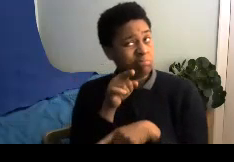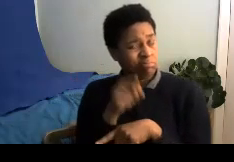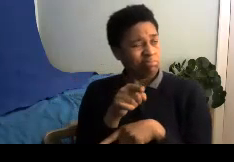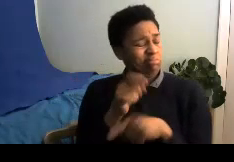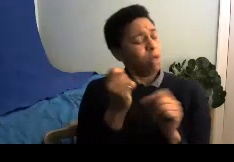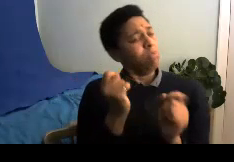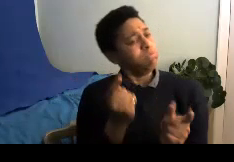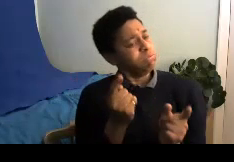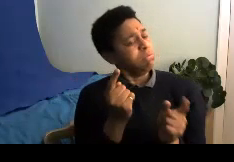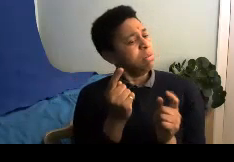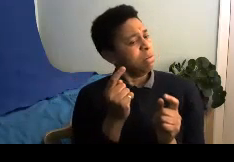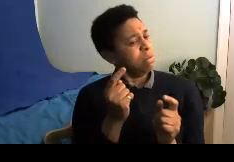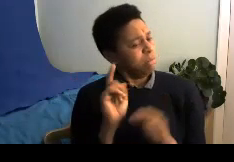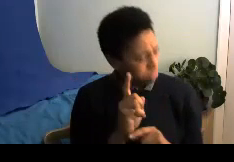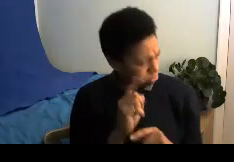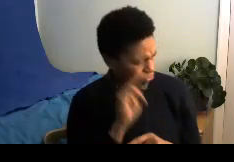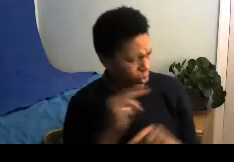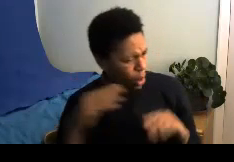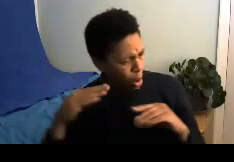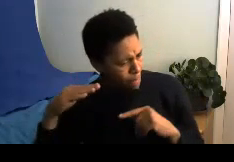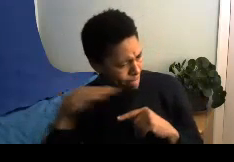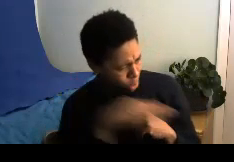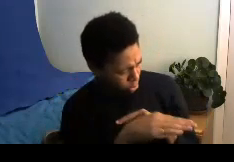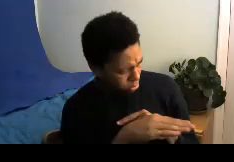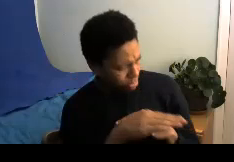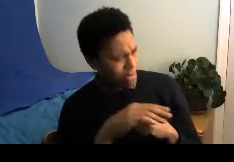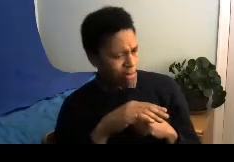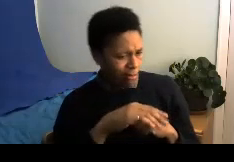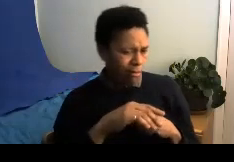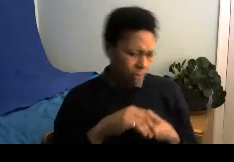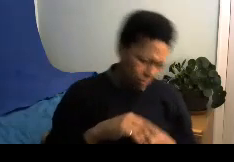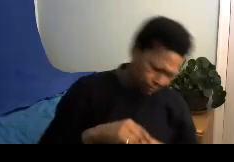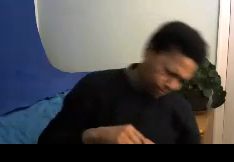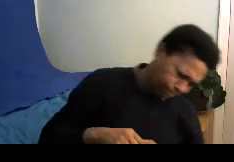and decorating clothes. He was often to be seen, driving up and